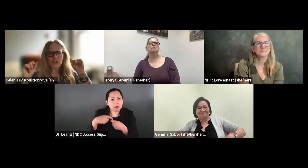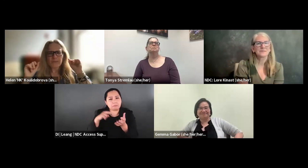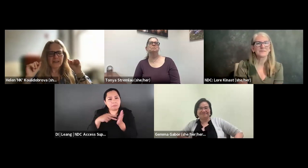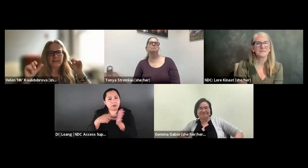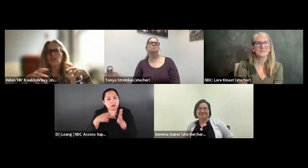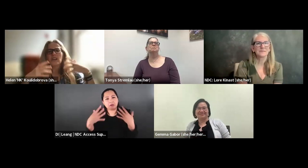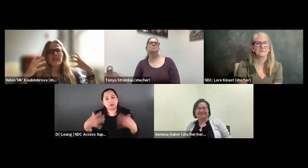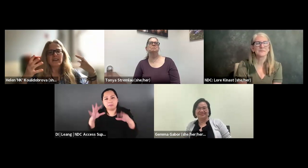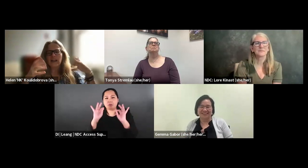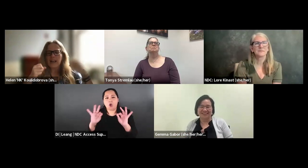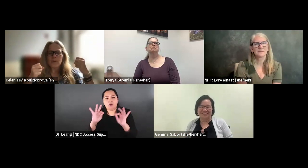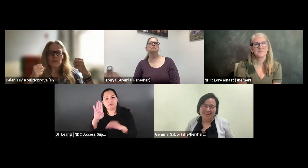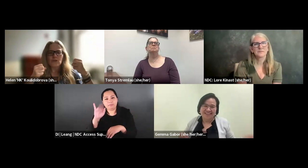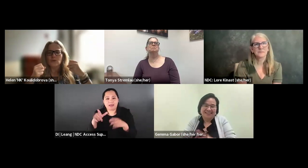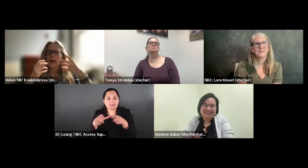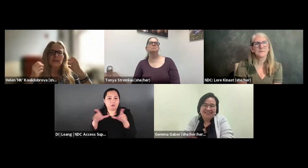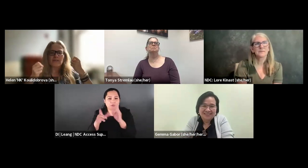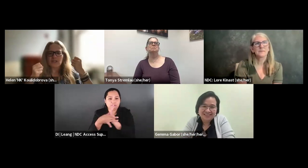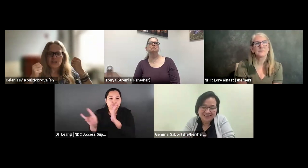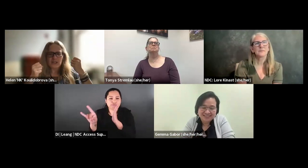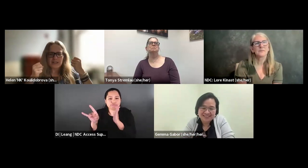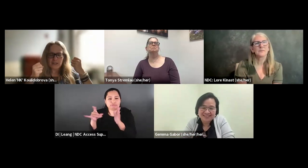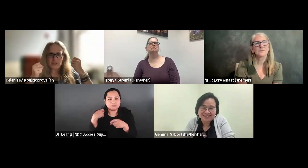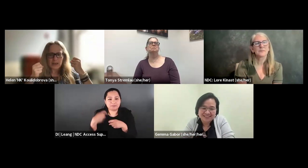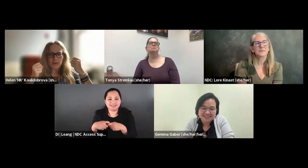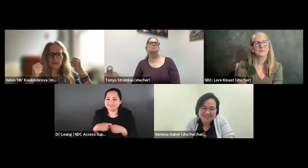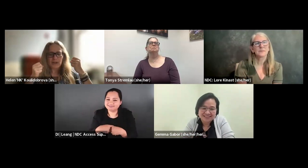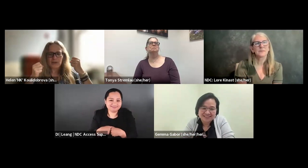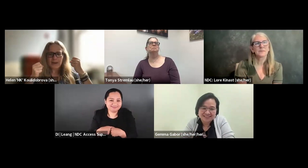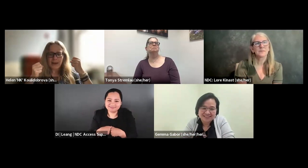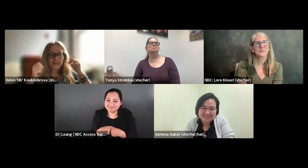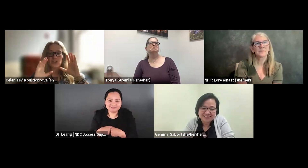Just because they're able to have a conversation at the dinner table with their grandparents